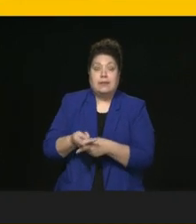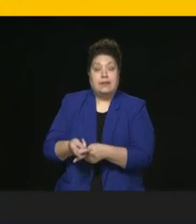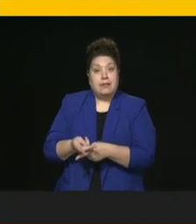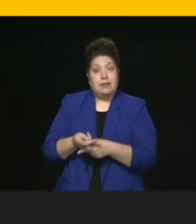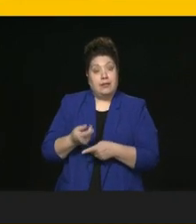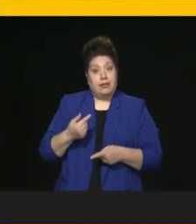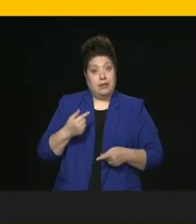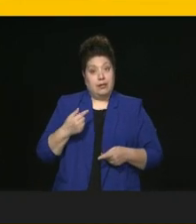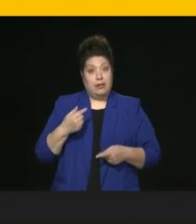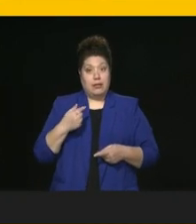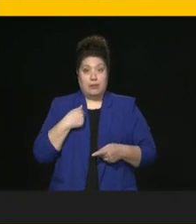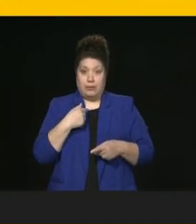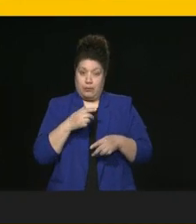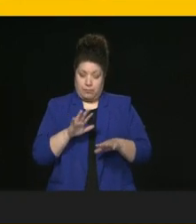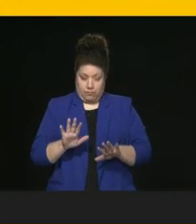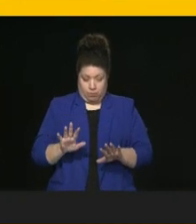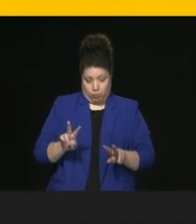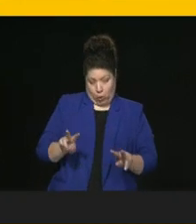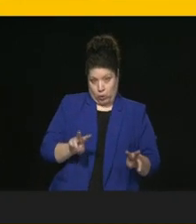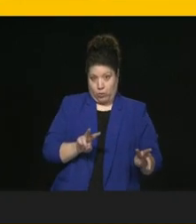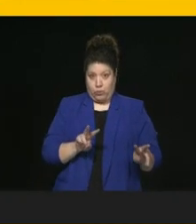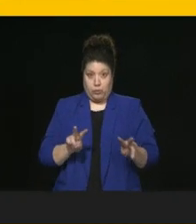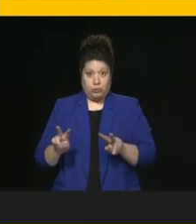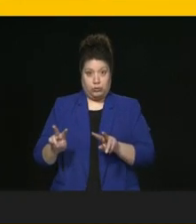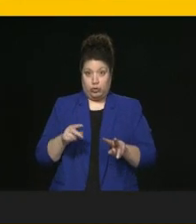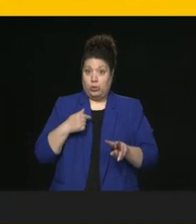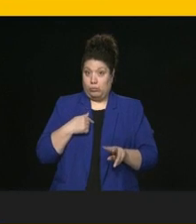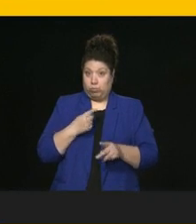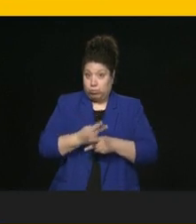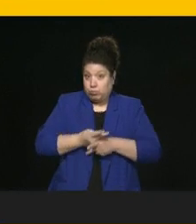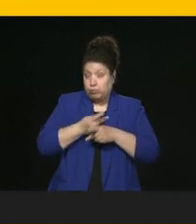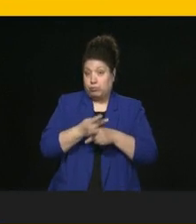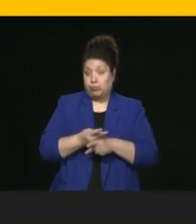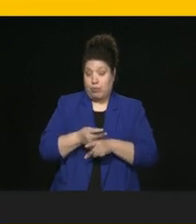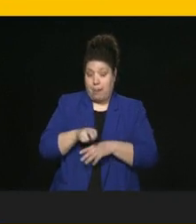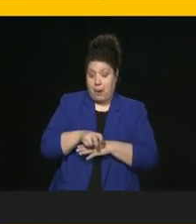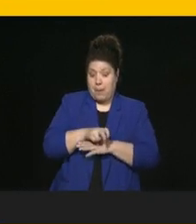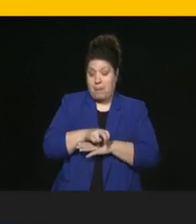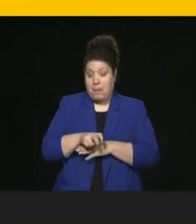THAT MEANS THAT WE NEED TO GO ABOUT THIS SLOWLY AND BE SURE OF